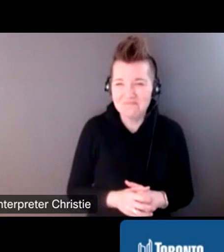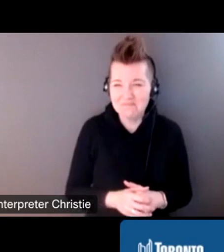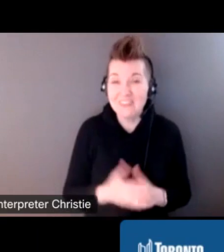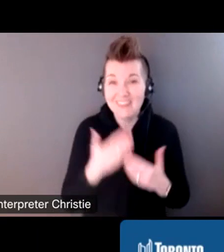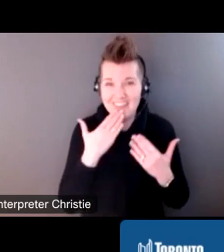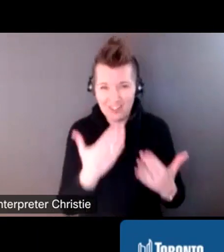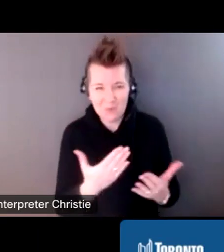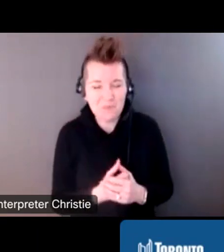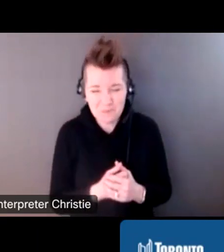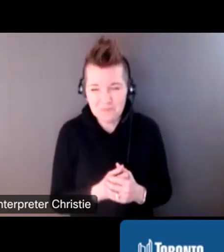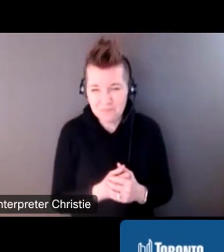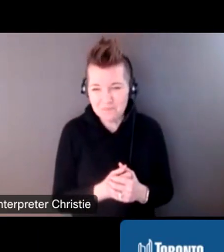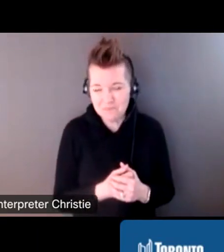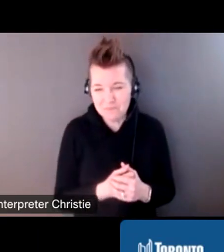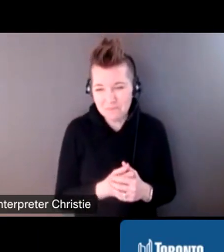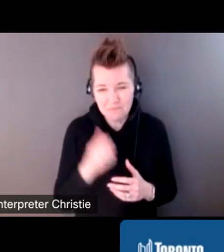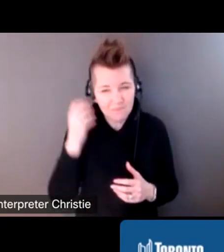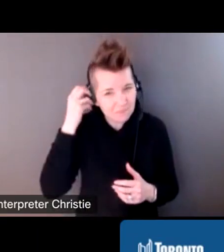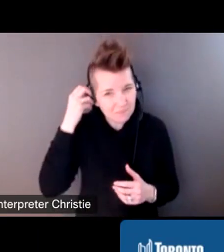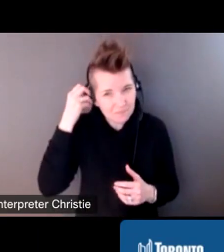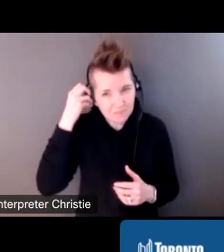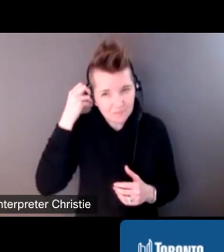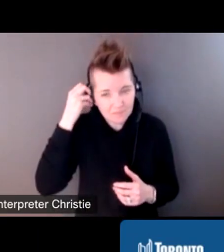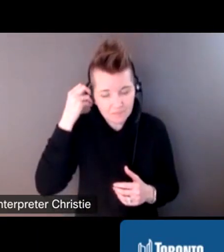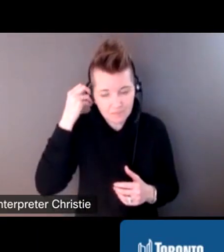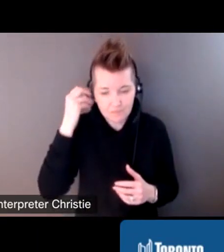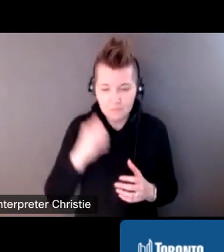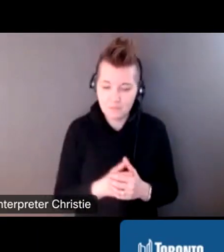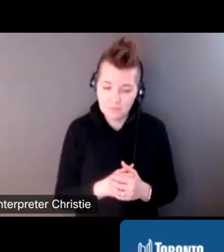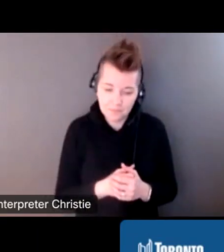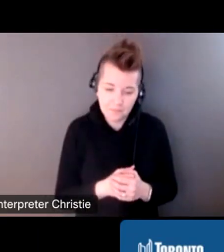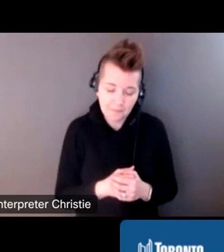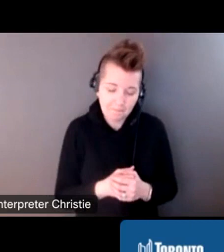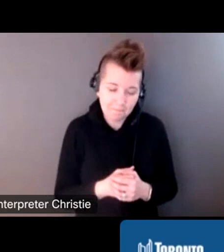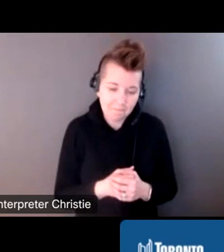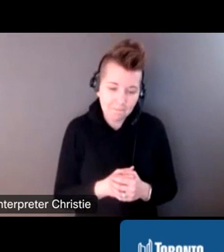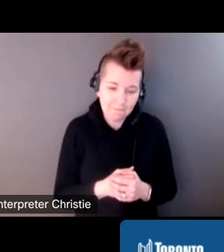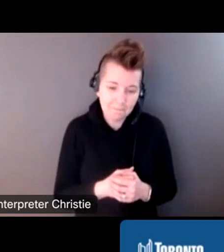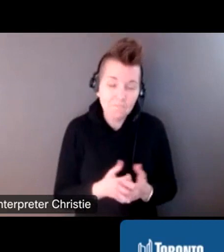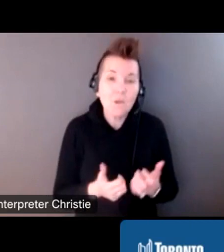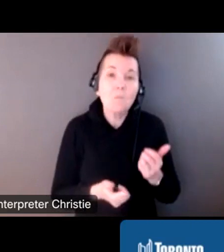So I've observed that most cyclists when told to share the lane when they have to be in